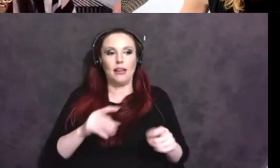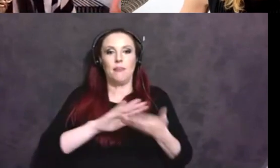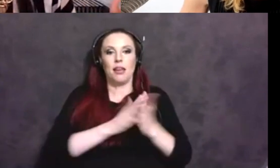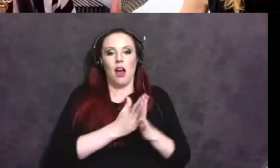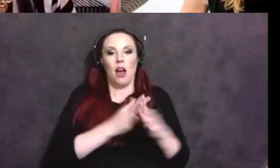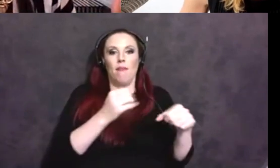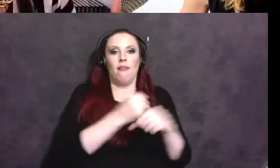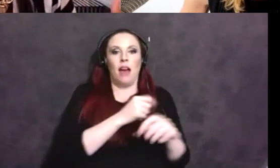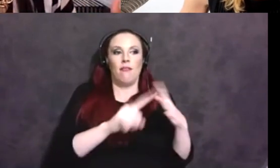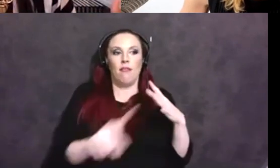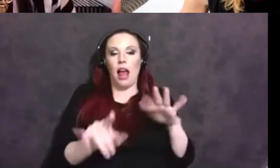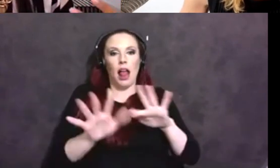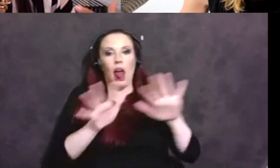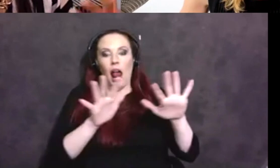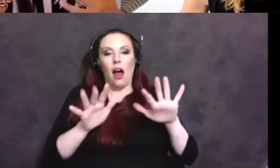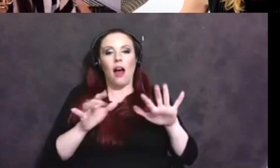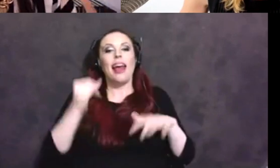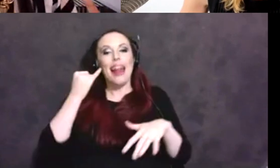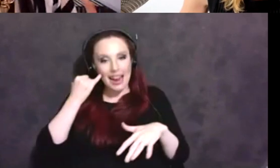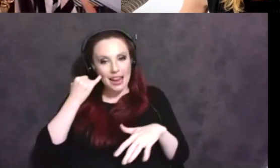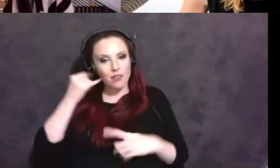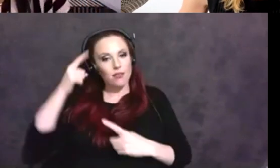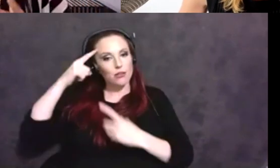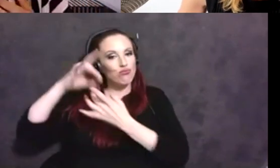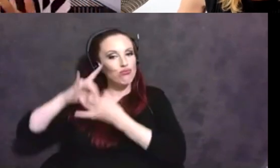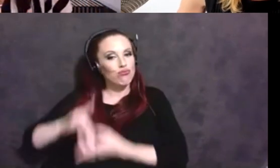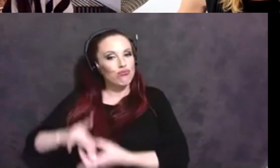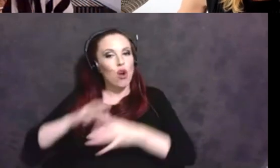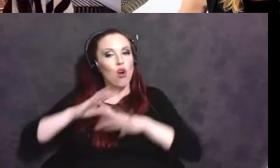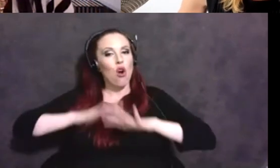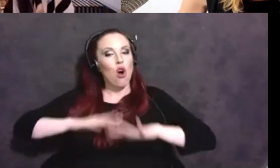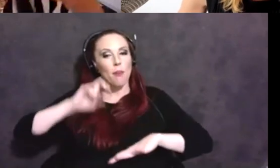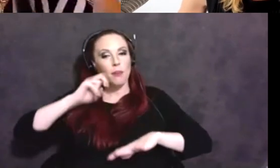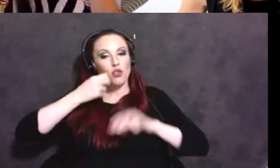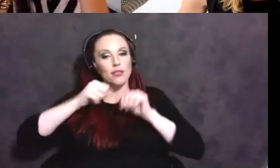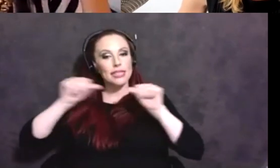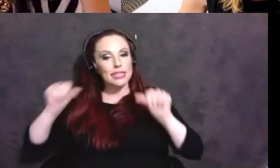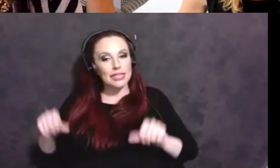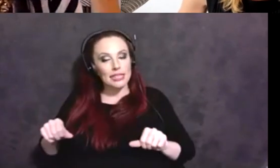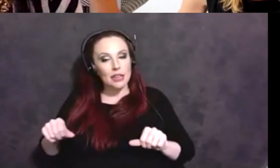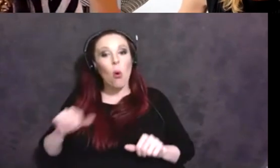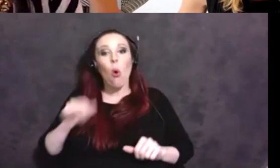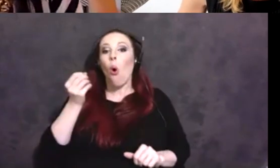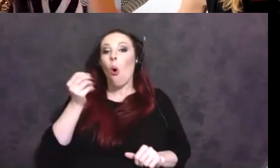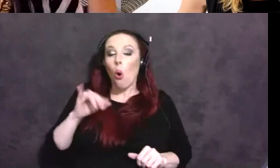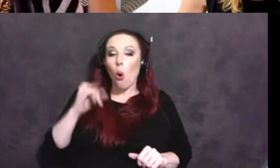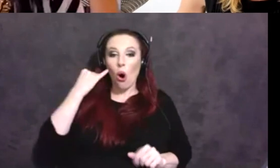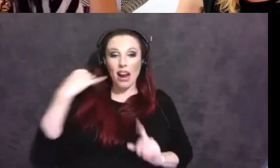are OK. Just breathe. So, we are less likely to push ourselves into that activated space